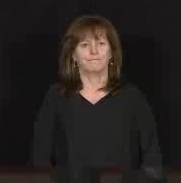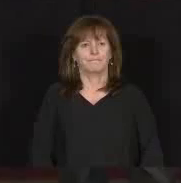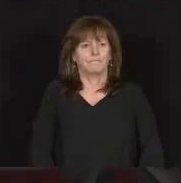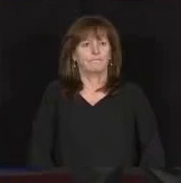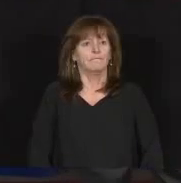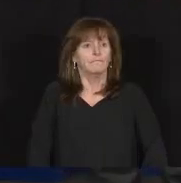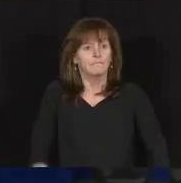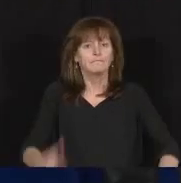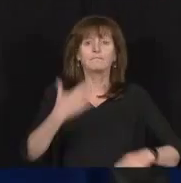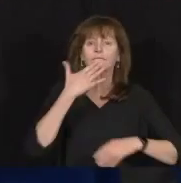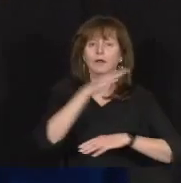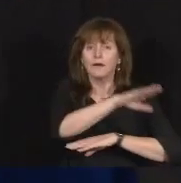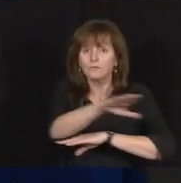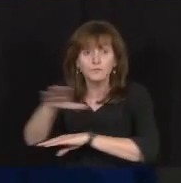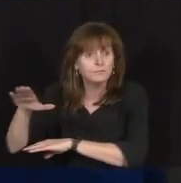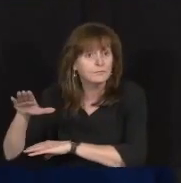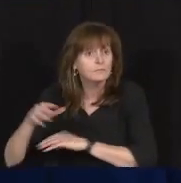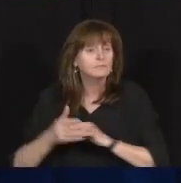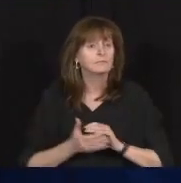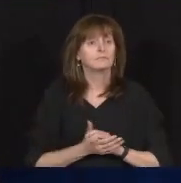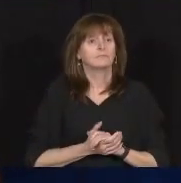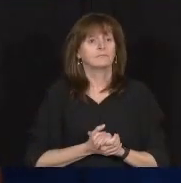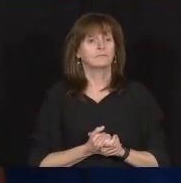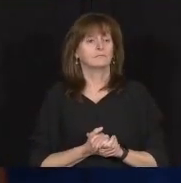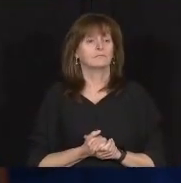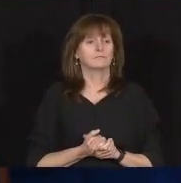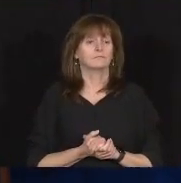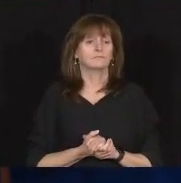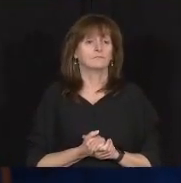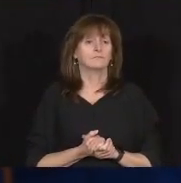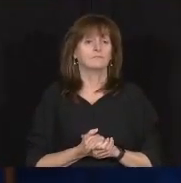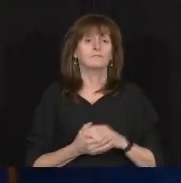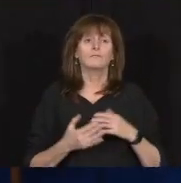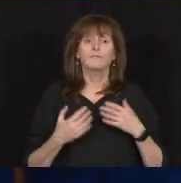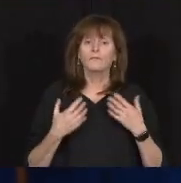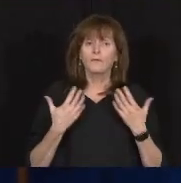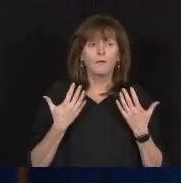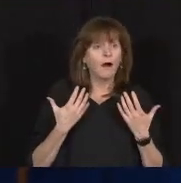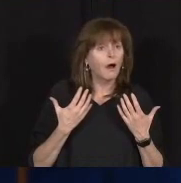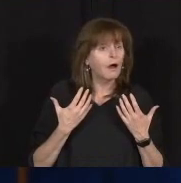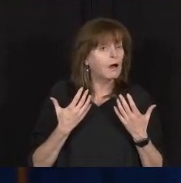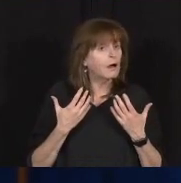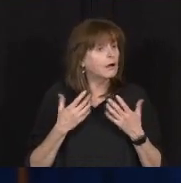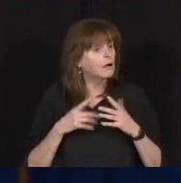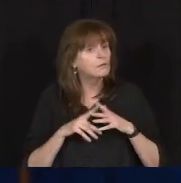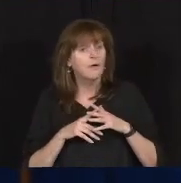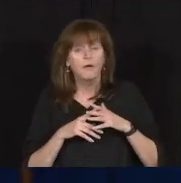want S PEAKER: G ood afternoon. I t o start by addressing the deal struck between 3M a nd the US administration last